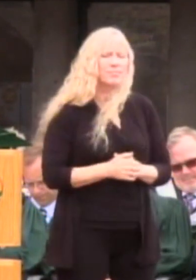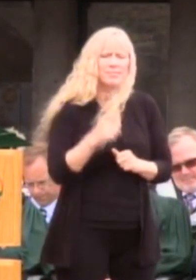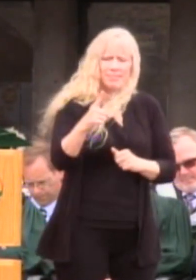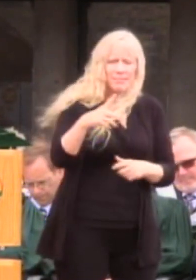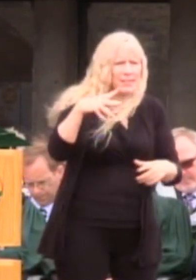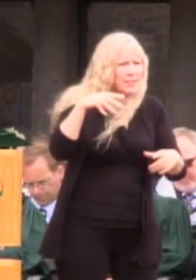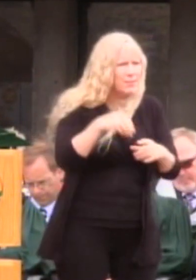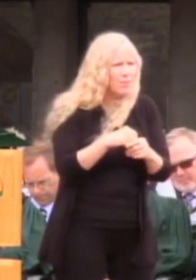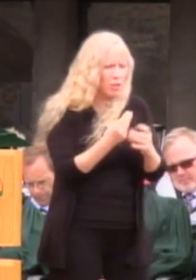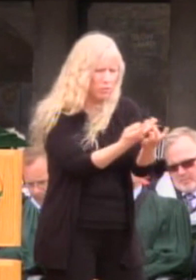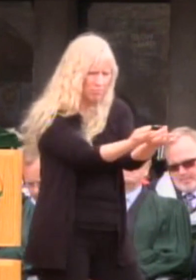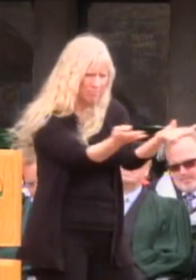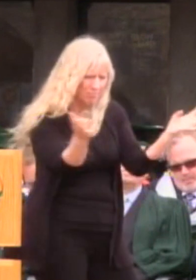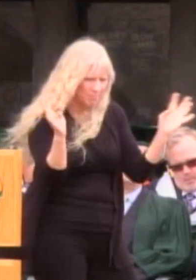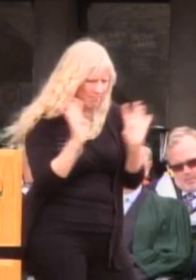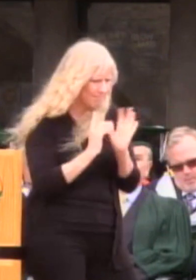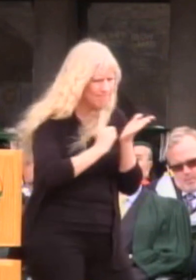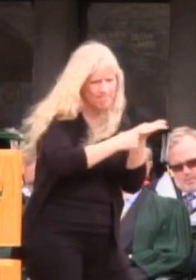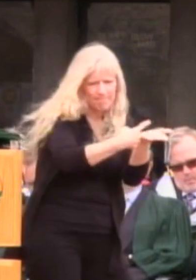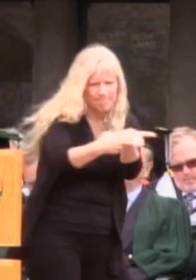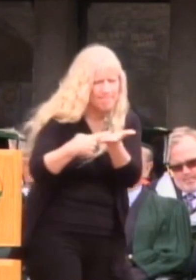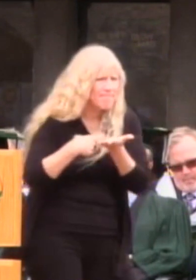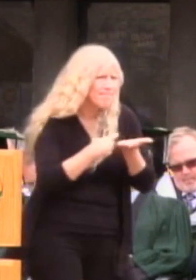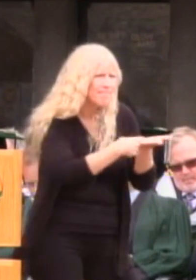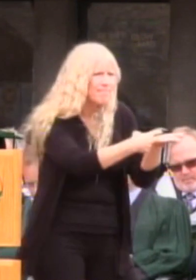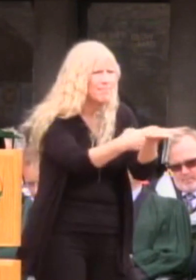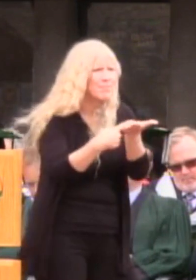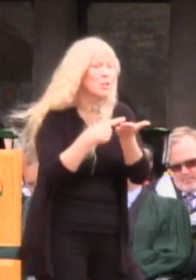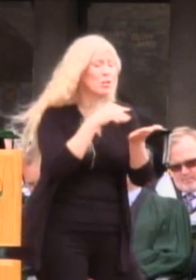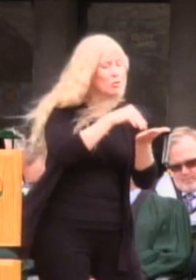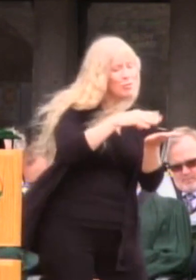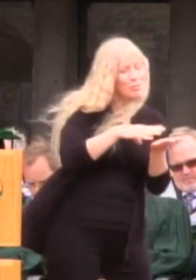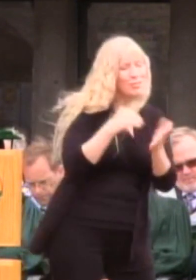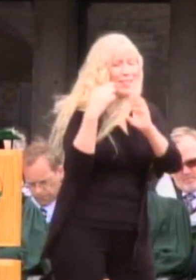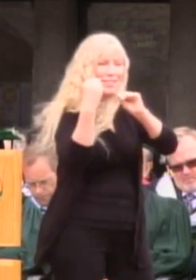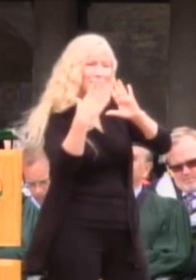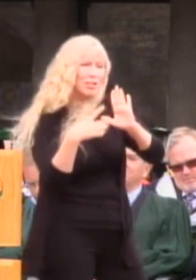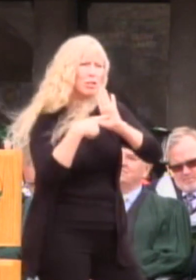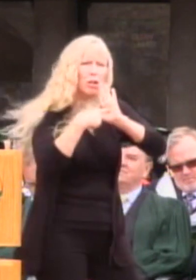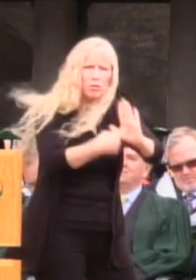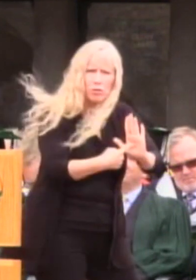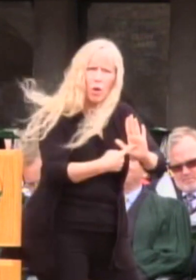of students and teachers. He demonstrates a commitment to the on going value of inquiry.